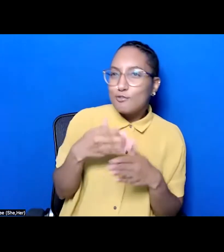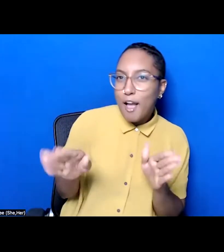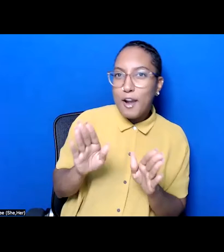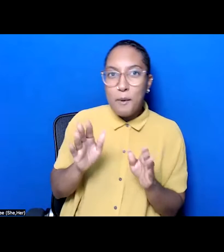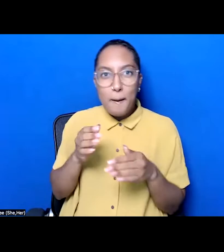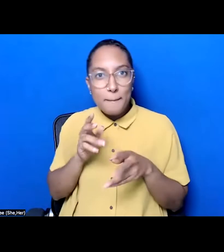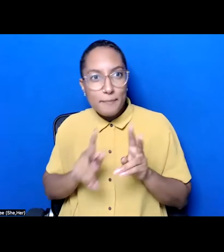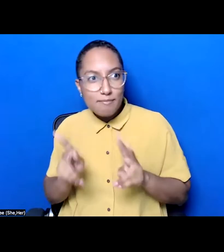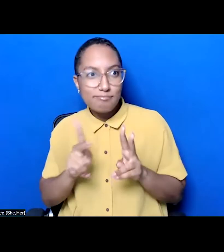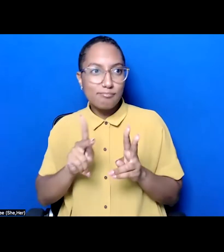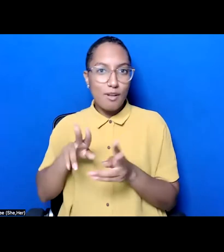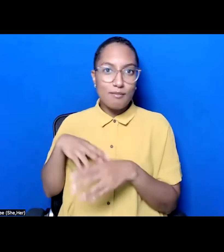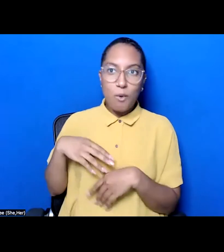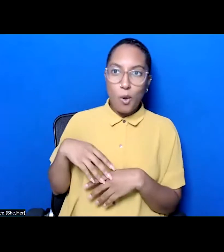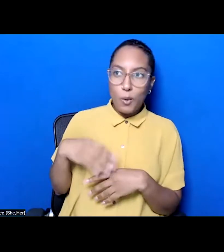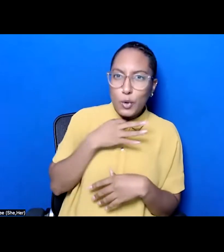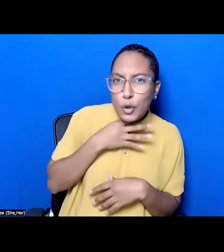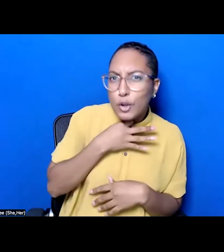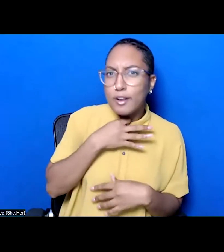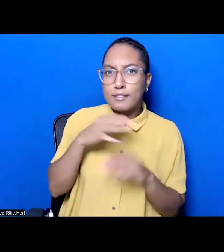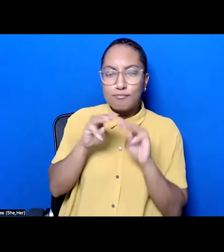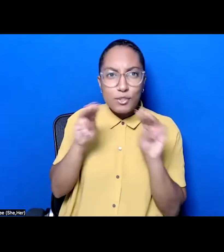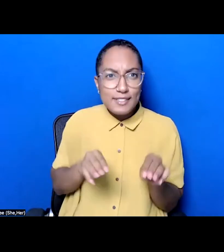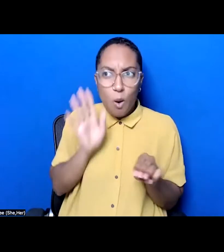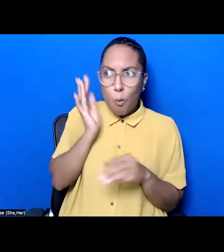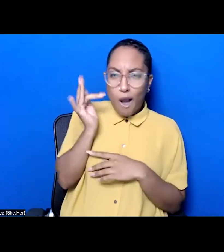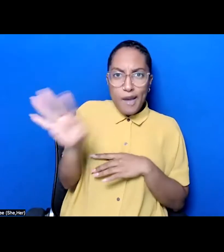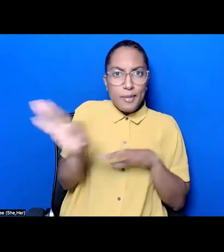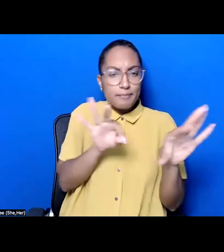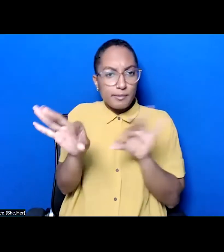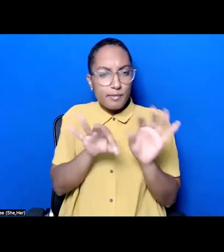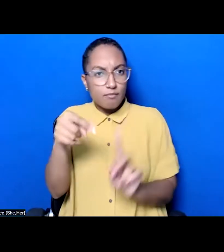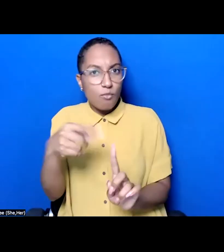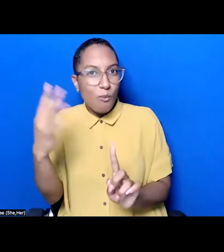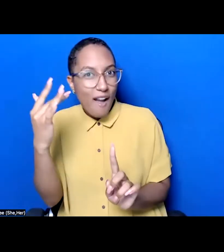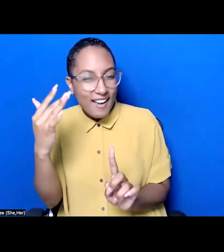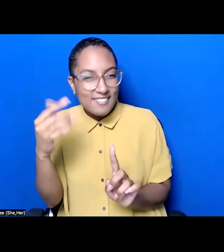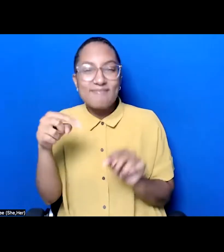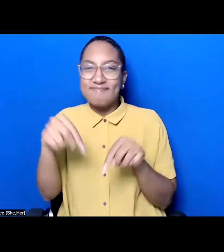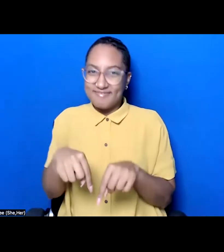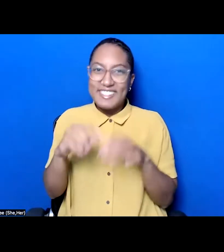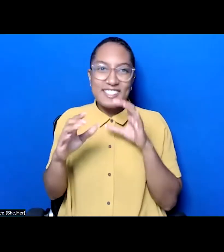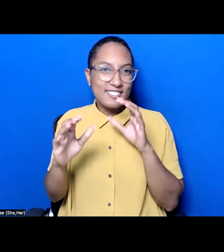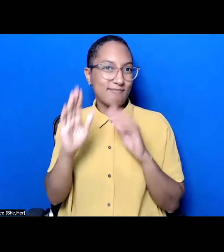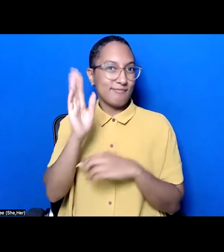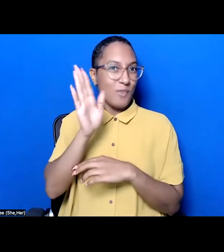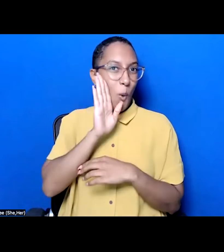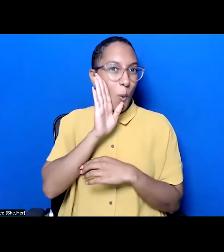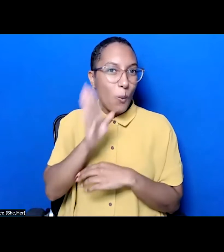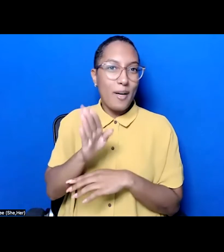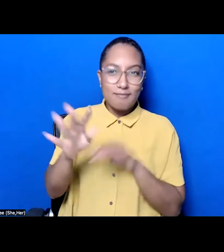museums make choices about their exhibitions and programs. On behalf of the staff and board of the